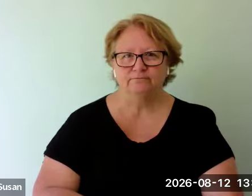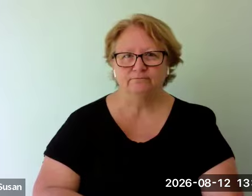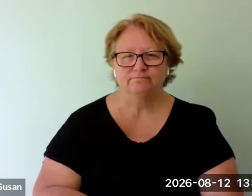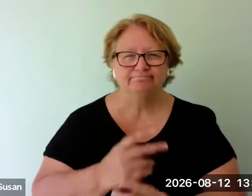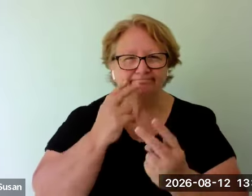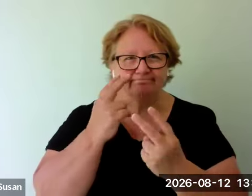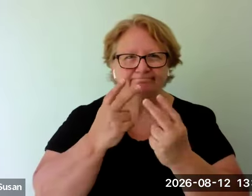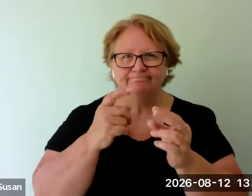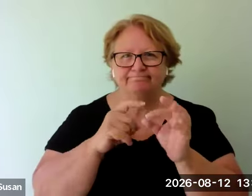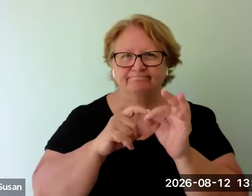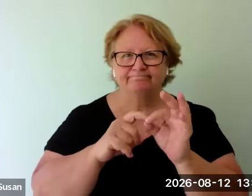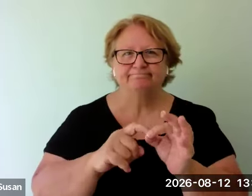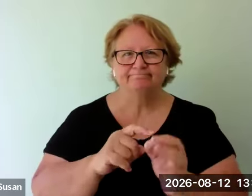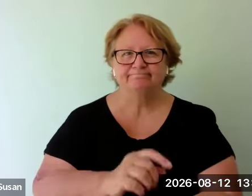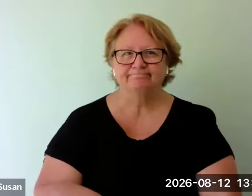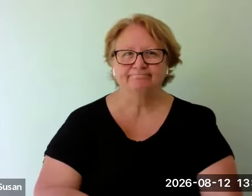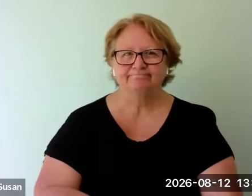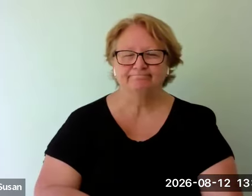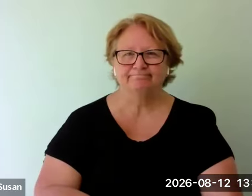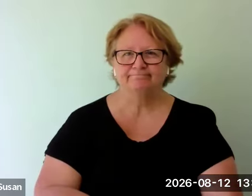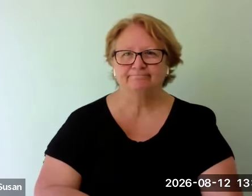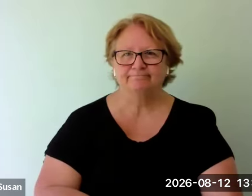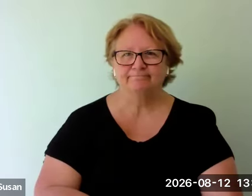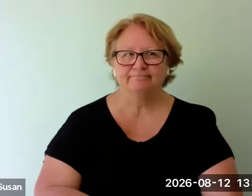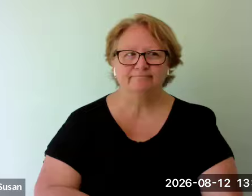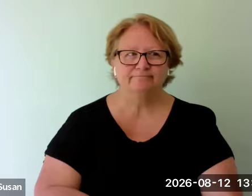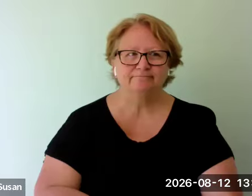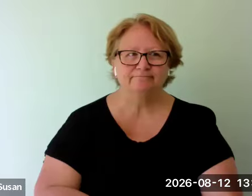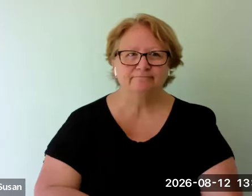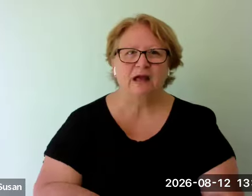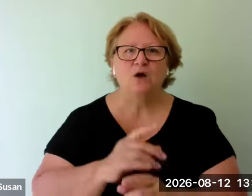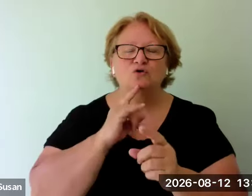. SUE: Sue speaking.